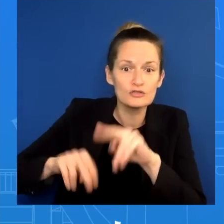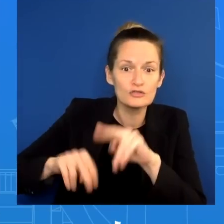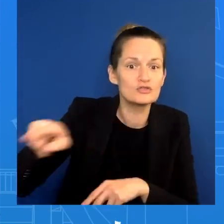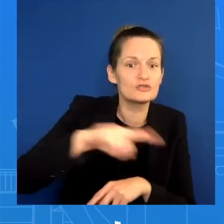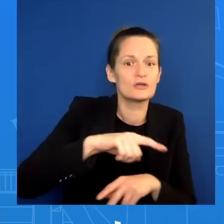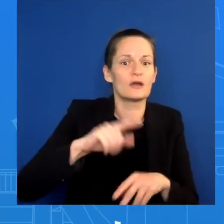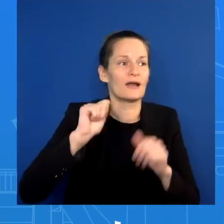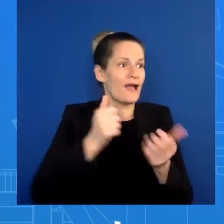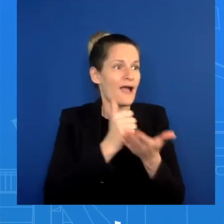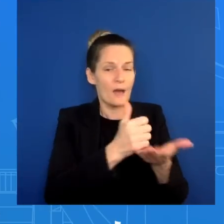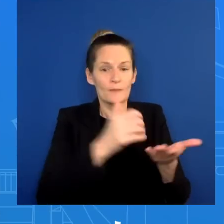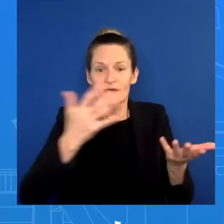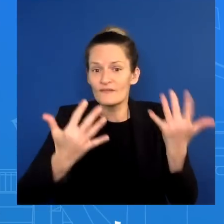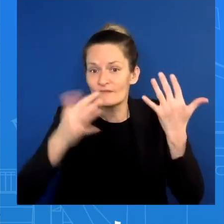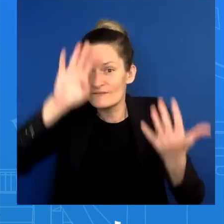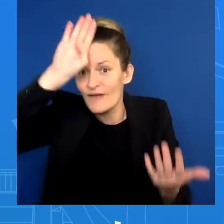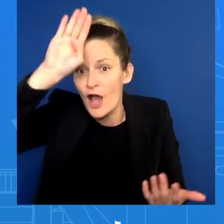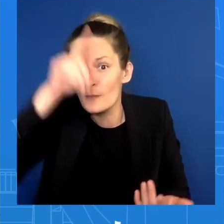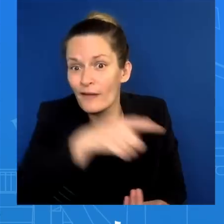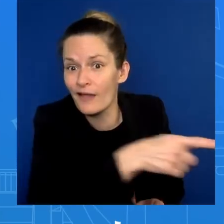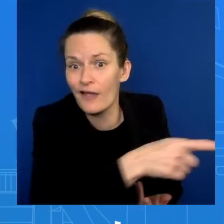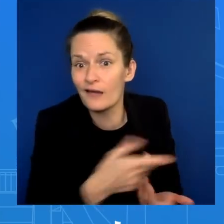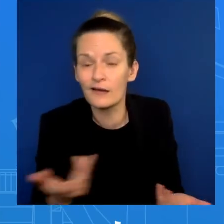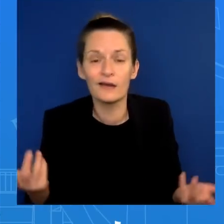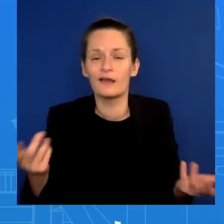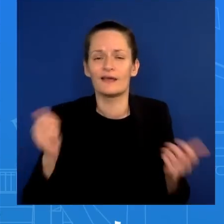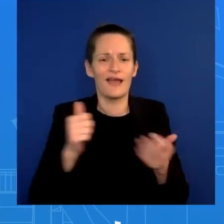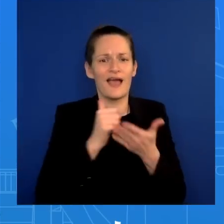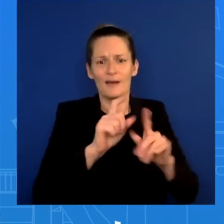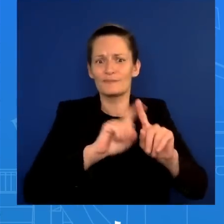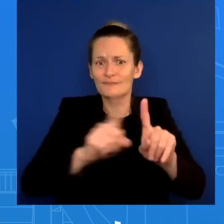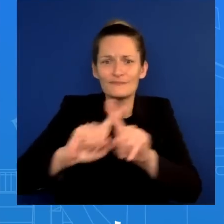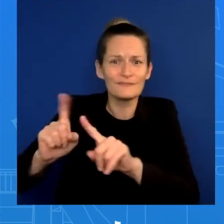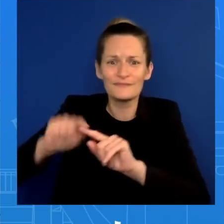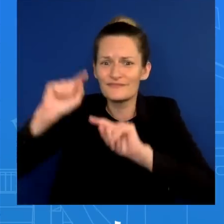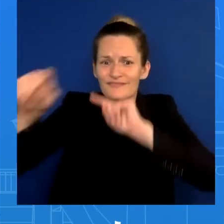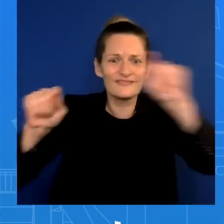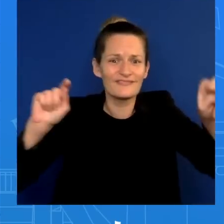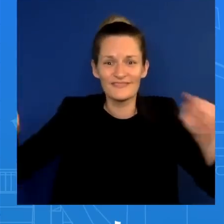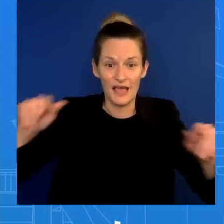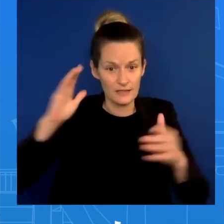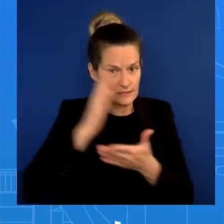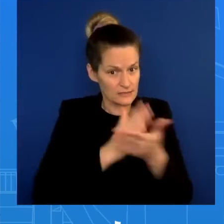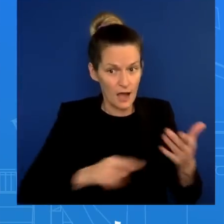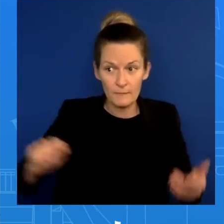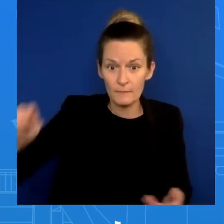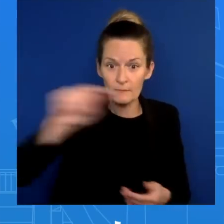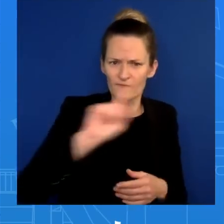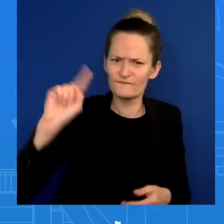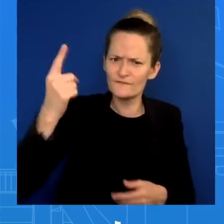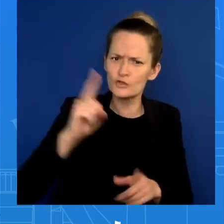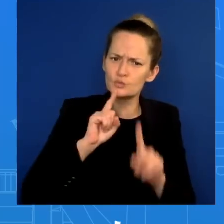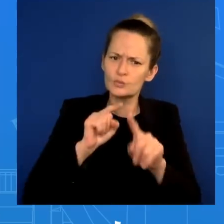some of these are some of our first responders. Right. Who also suffered so much from the past a past two years.